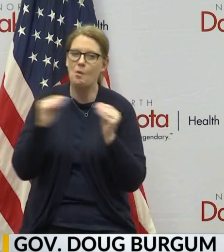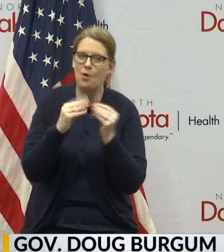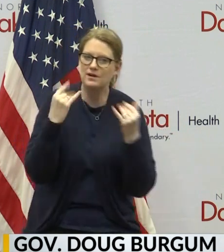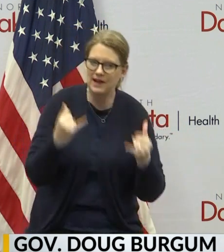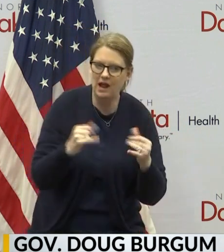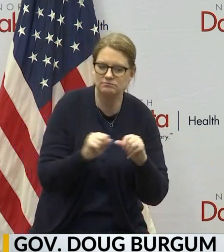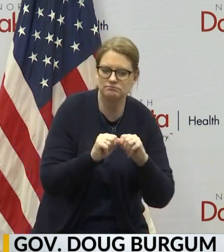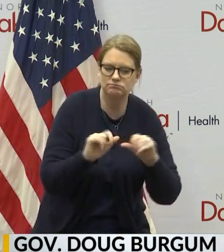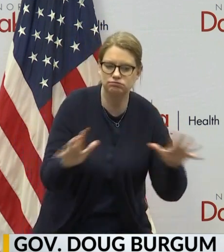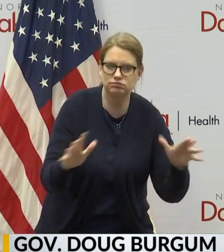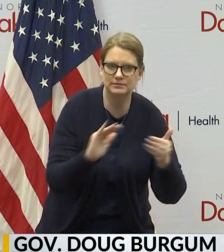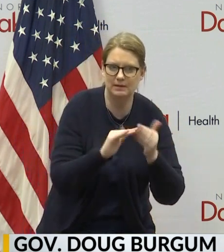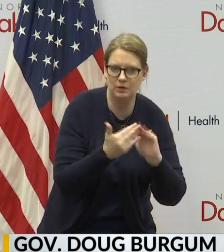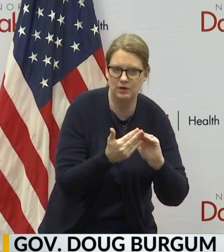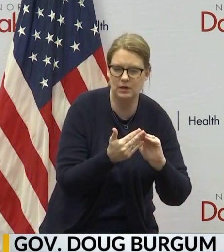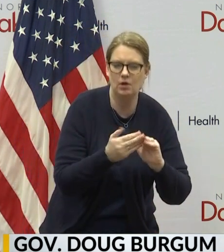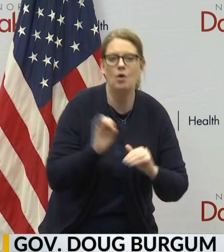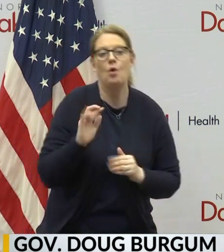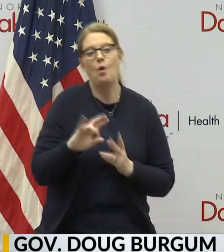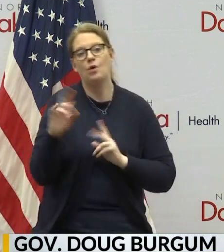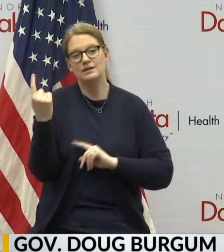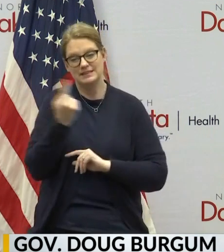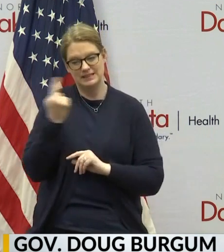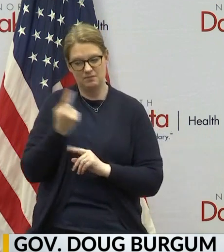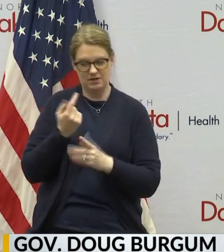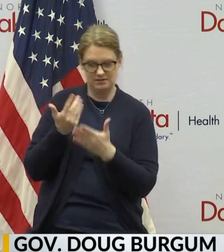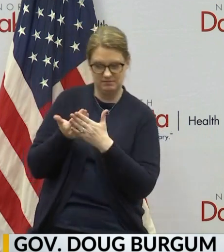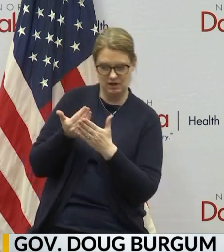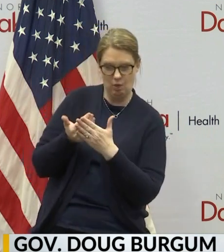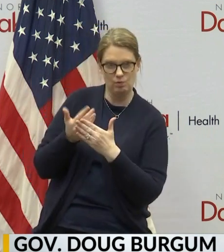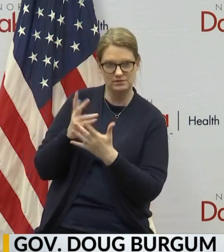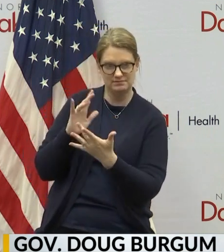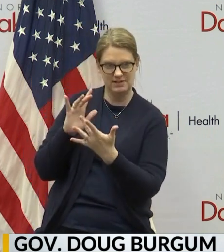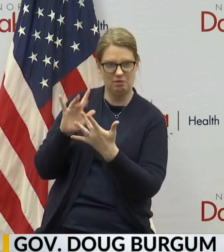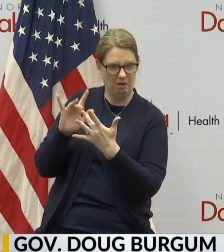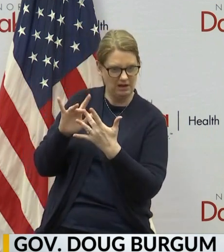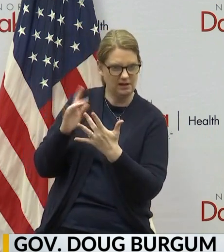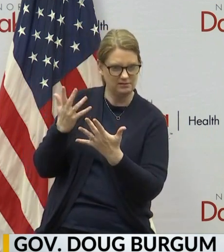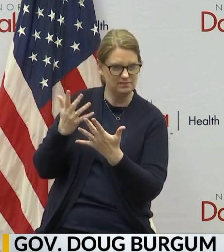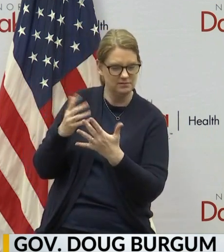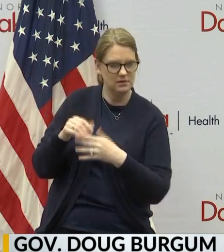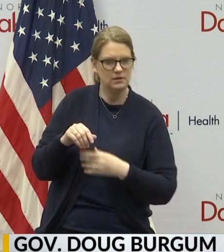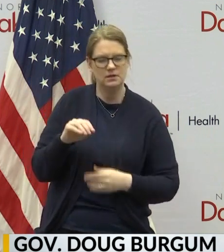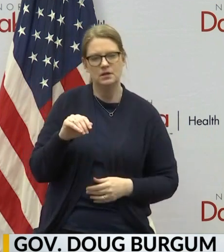ARE ATTRIBUTED MORE TO COMMUNITY SPREAD THAN THEY WERE RELATED TO